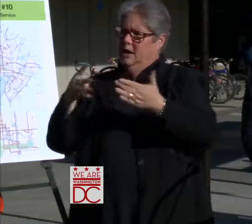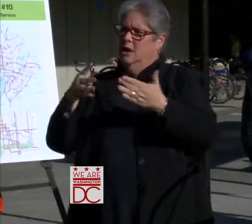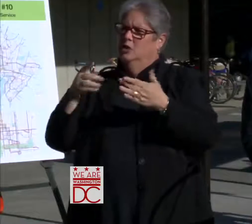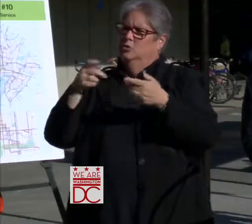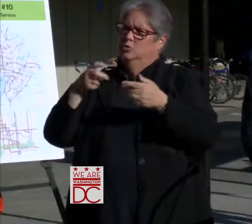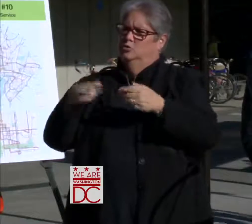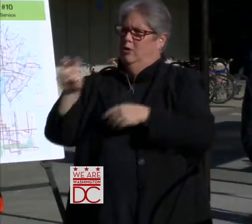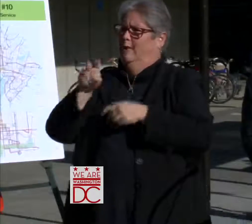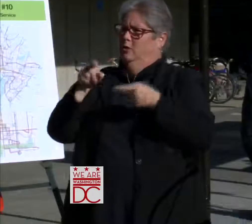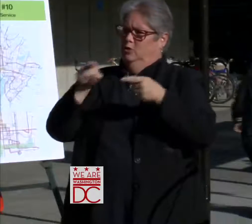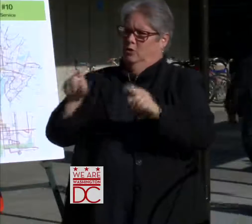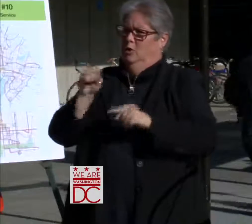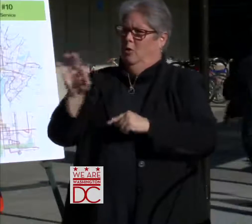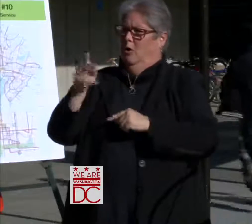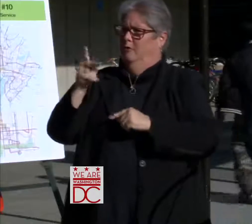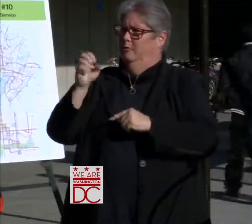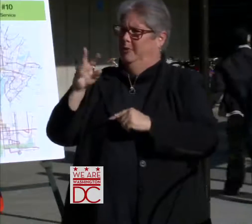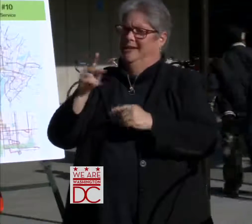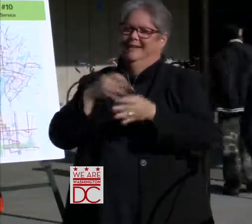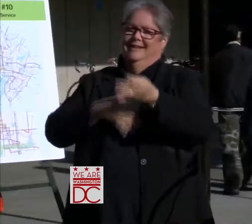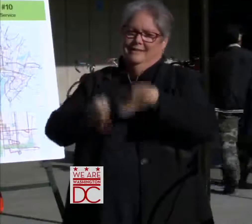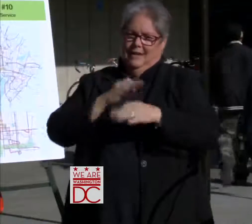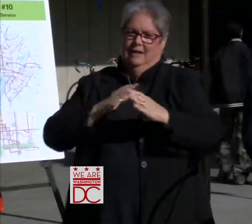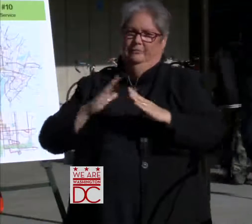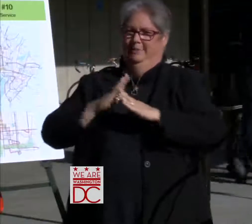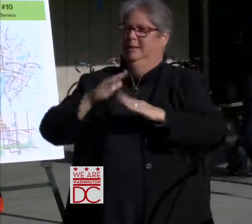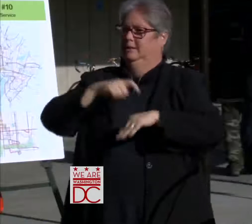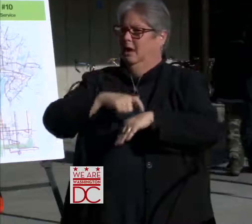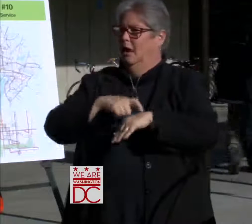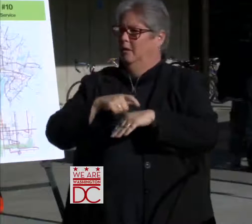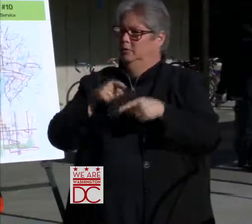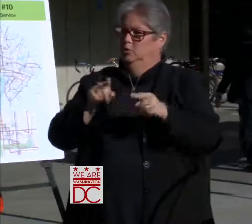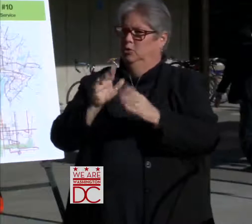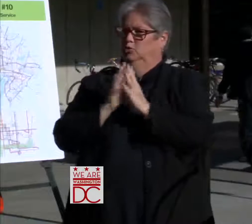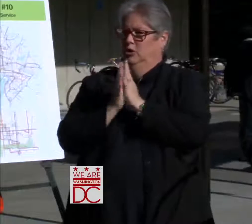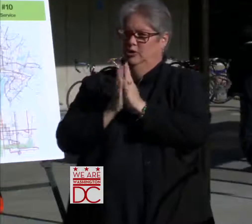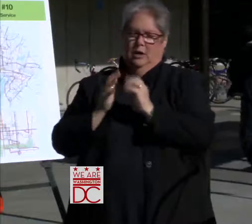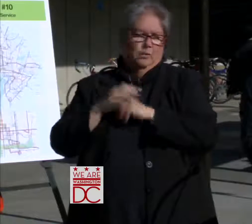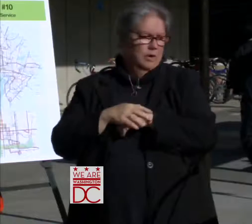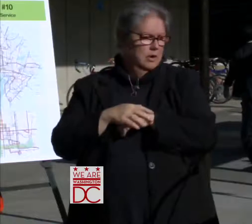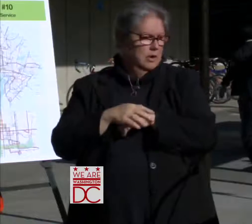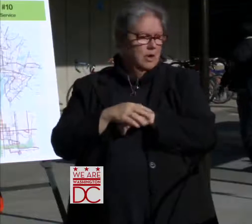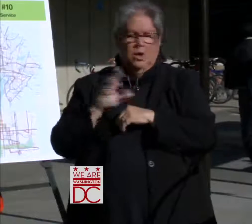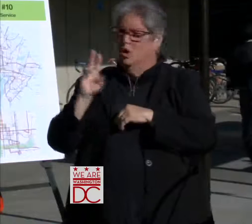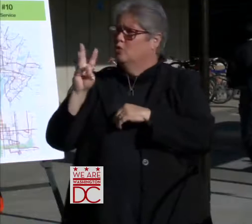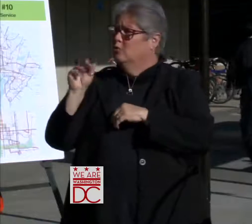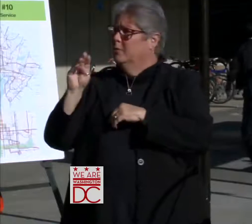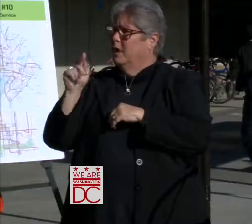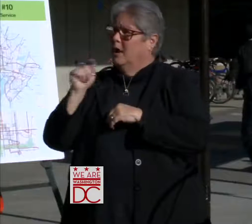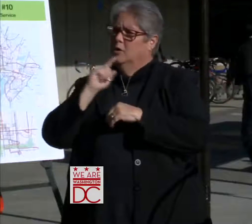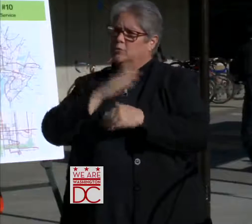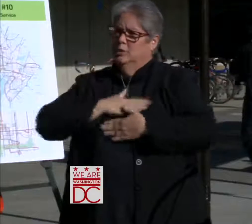TIMES INSTEAD OF DURING THE PEAK OF THE RUSH HOUR. WMATA IS PLEASED WITH THE AMOUNT OF PROGRESS WE HAVE BEEN ABLE TO